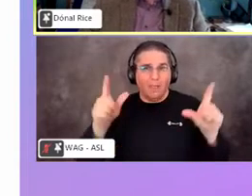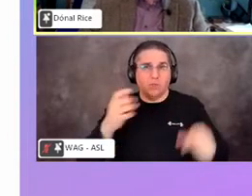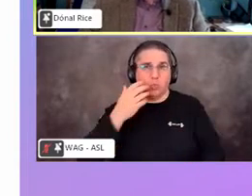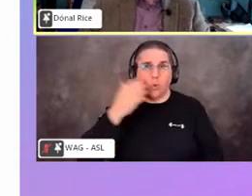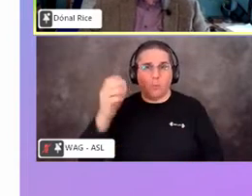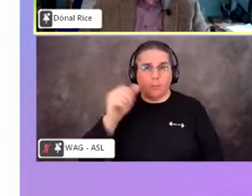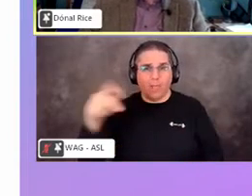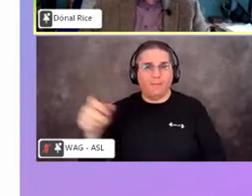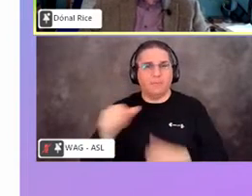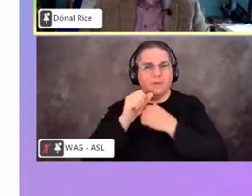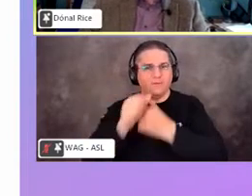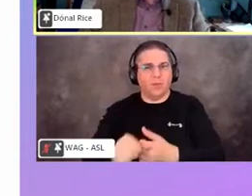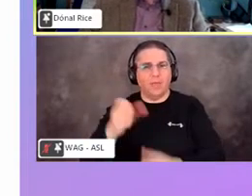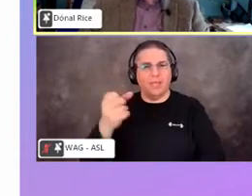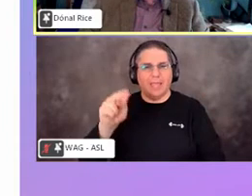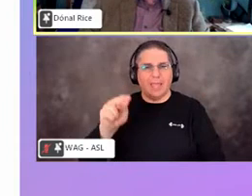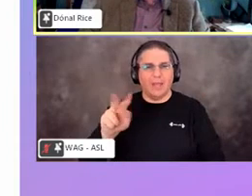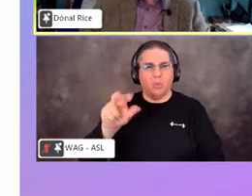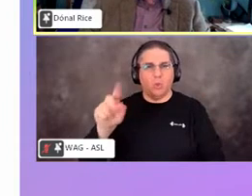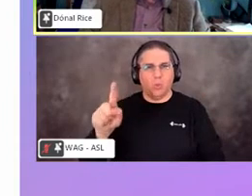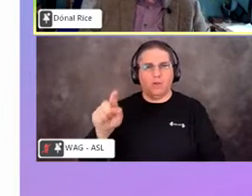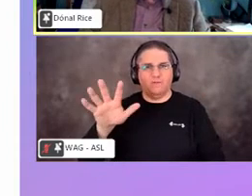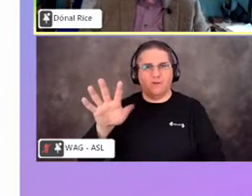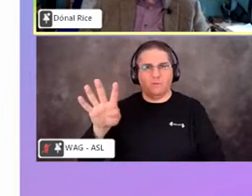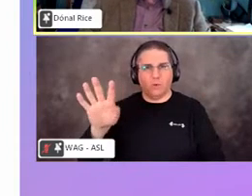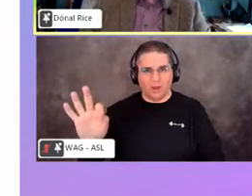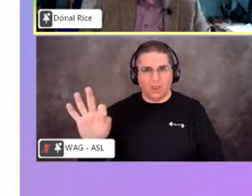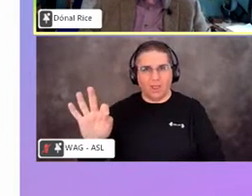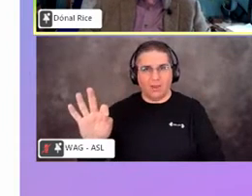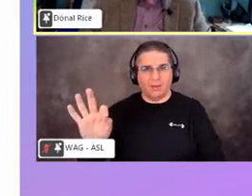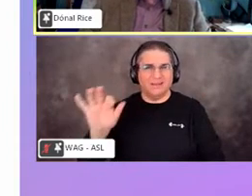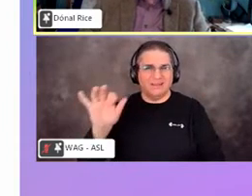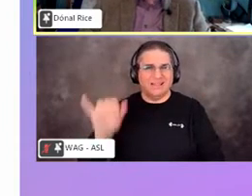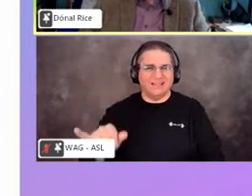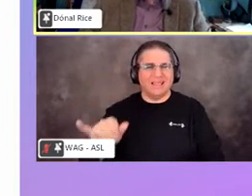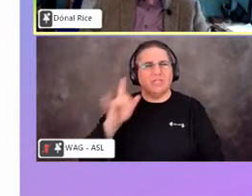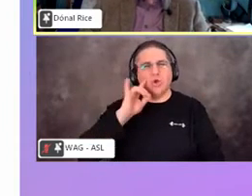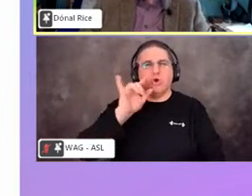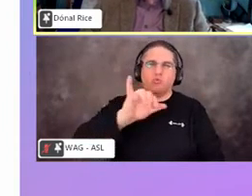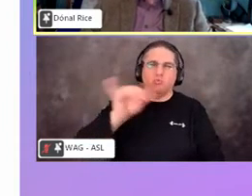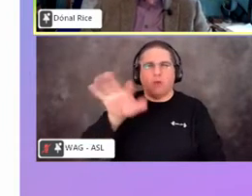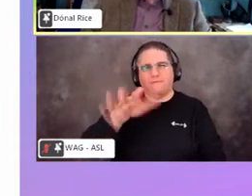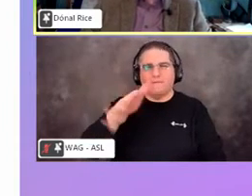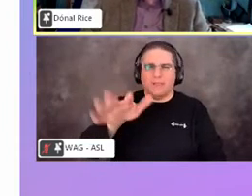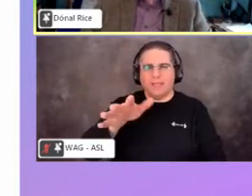public bodies are required to do essentially four things. One have already